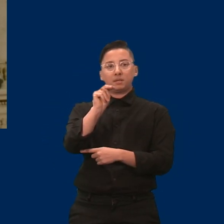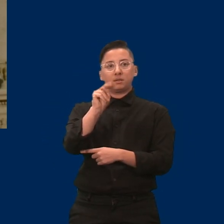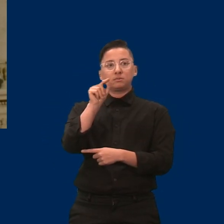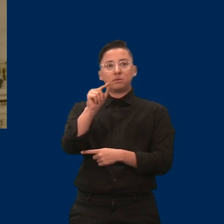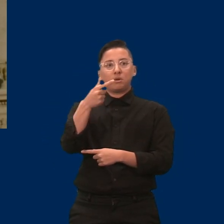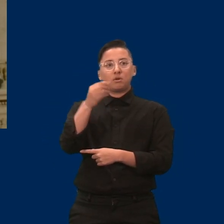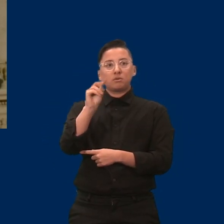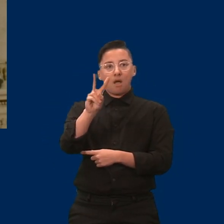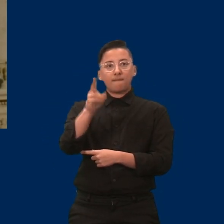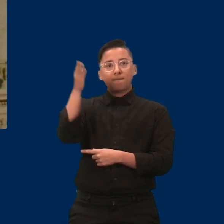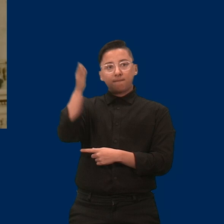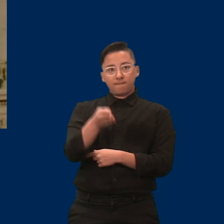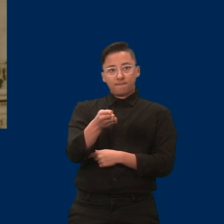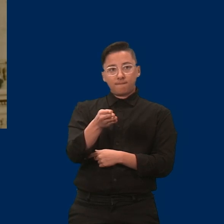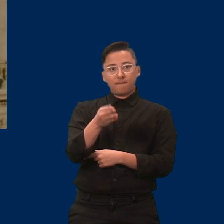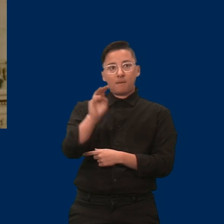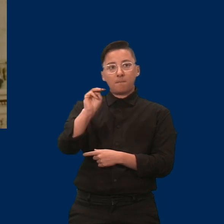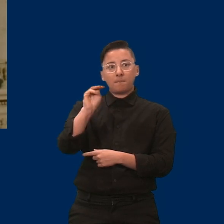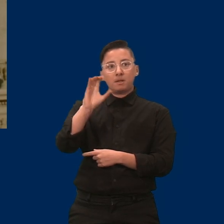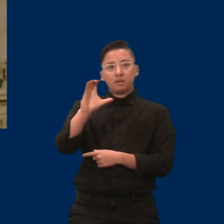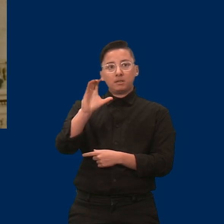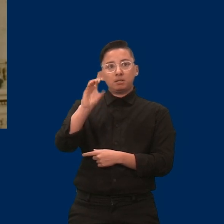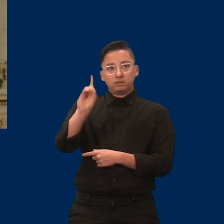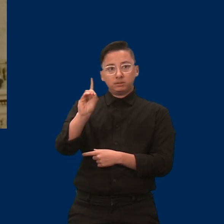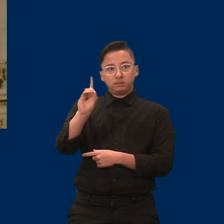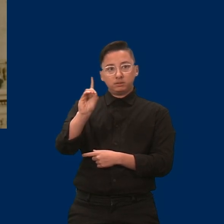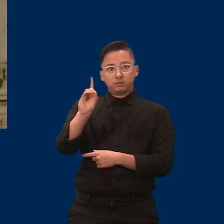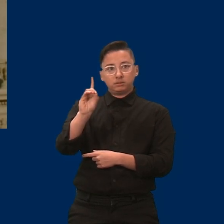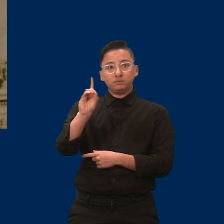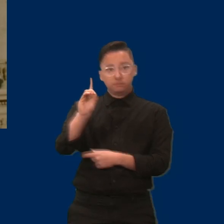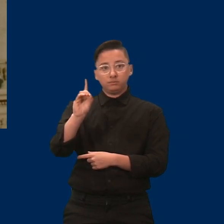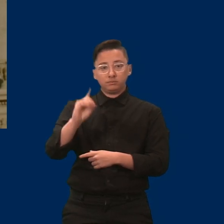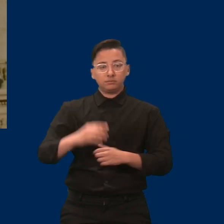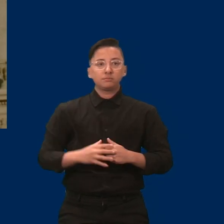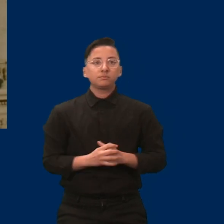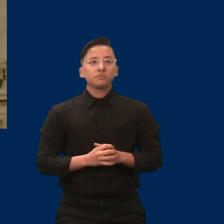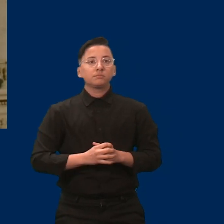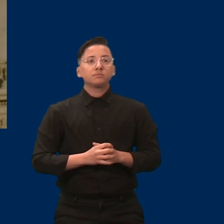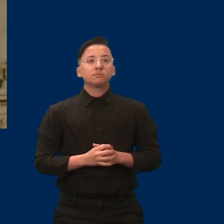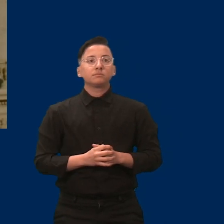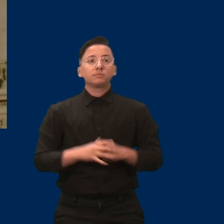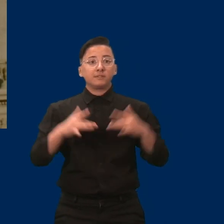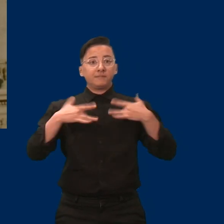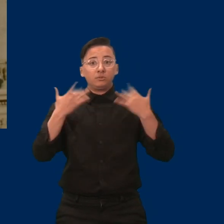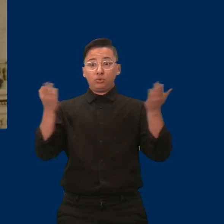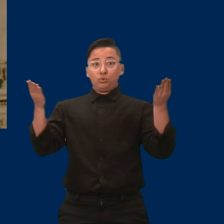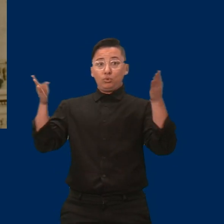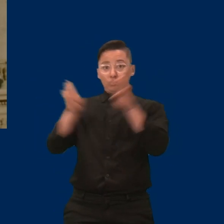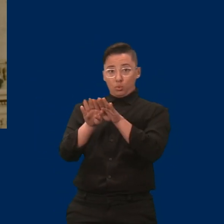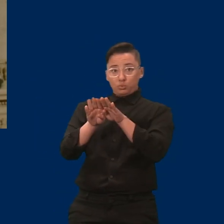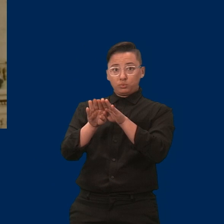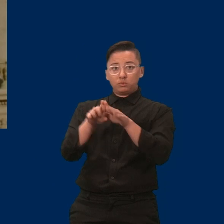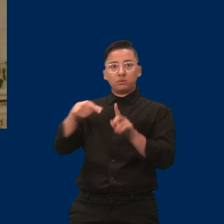The closing slide today also has a QR code that you can use to link directly to it. We'll have the link to the event survey